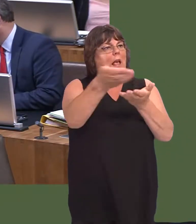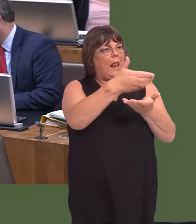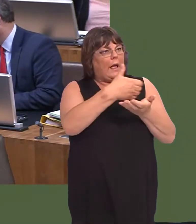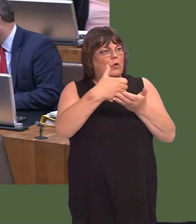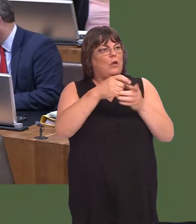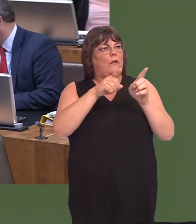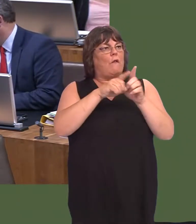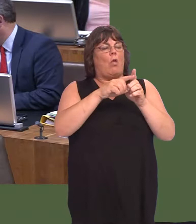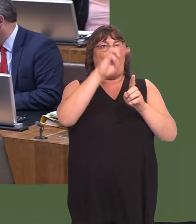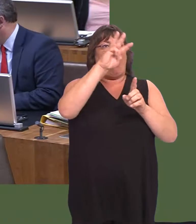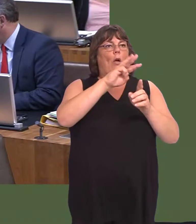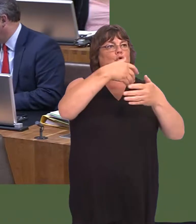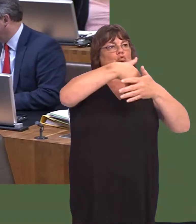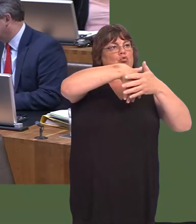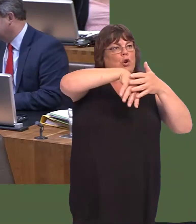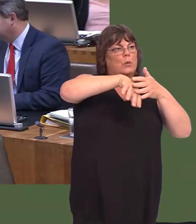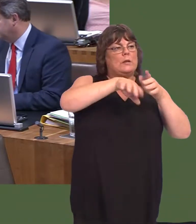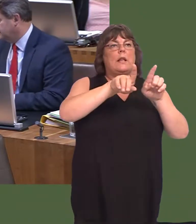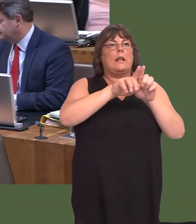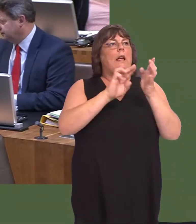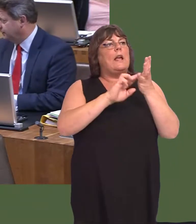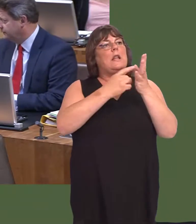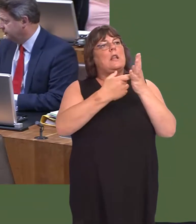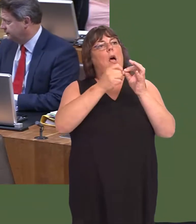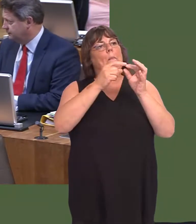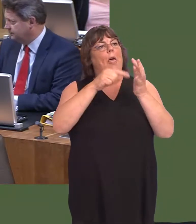in relation to the Welsh roots project in the Narberth area.